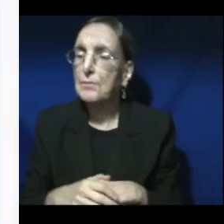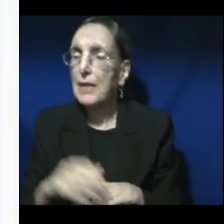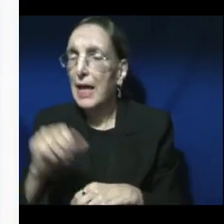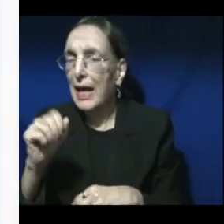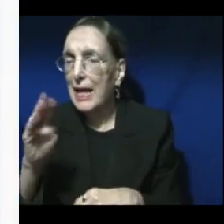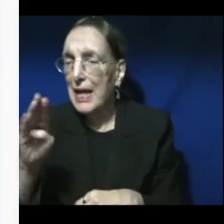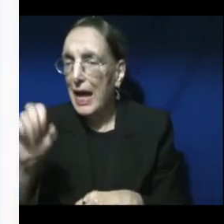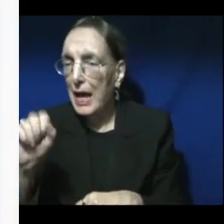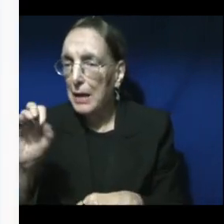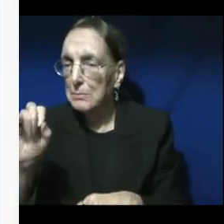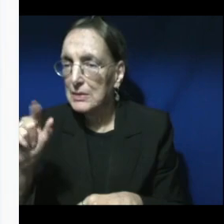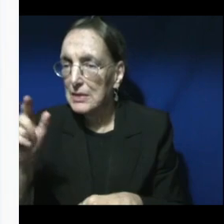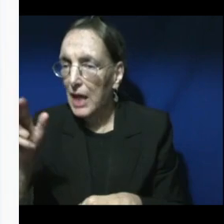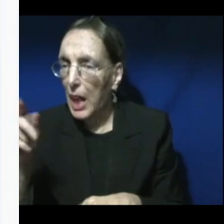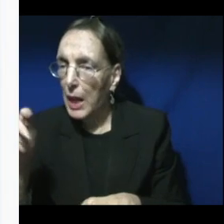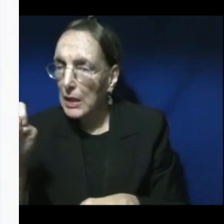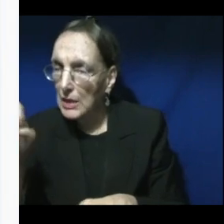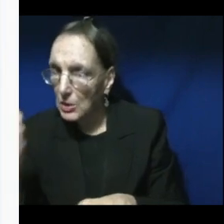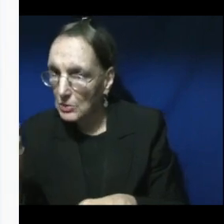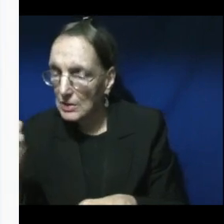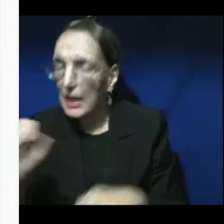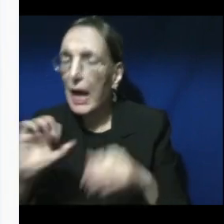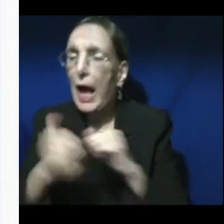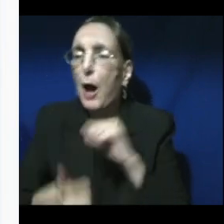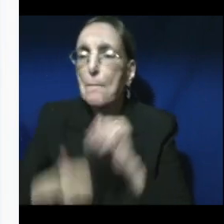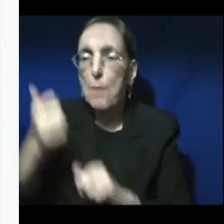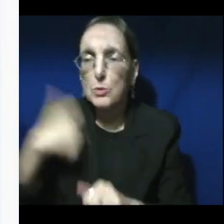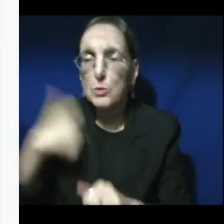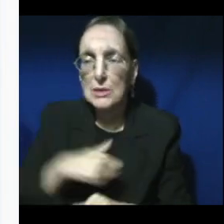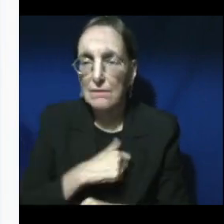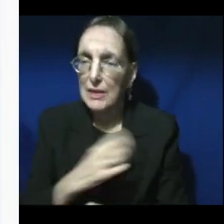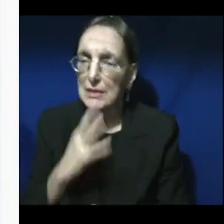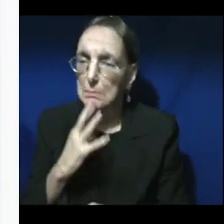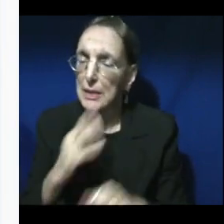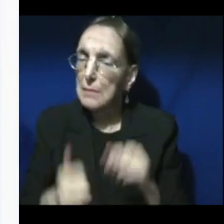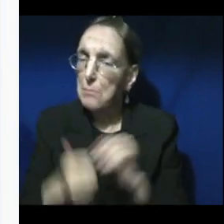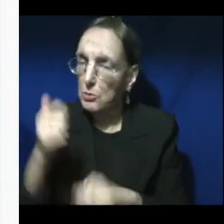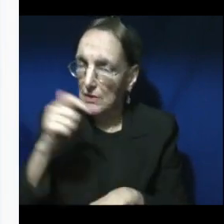most of us speak most of the time, right? Most of us speak quite differently. We say, “Well,